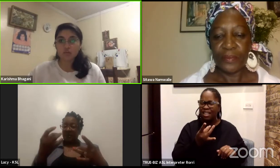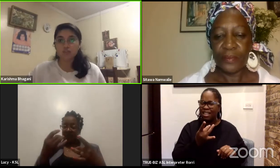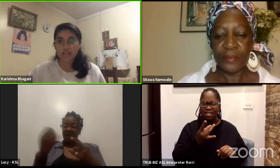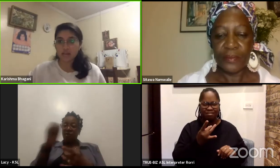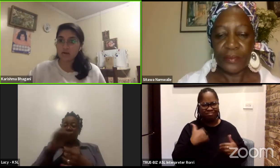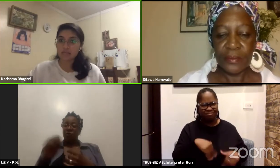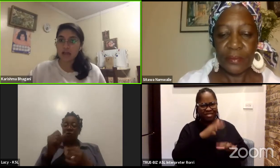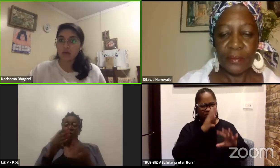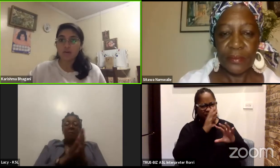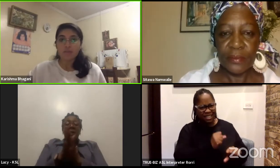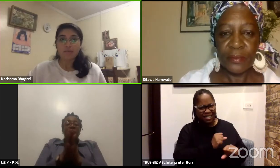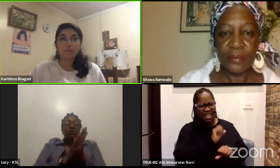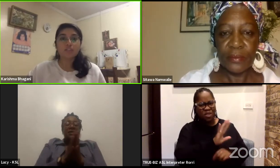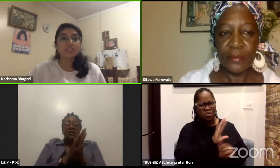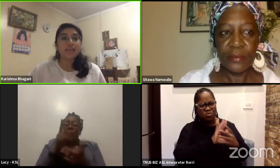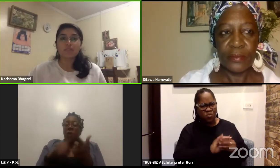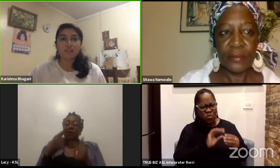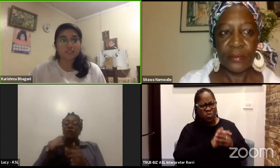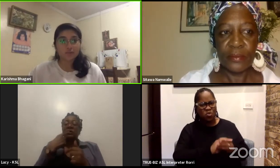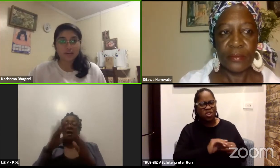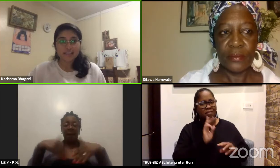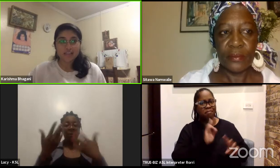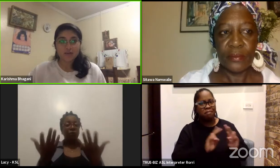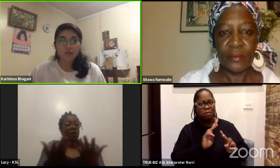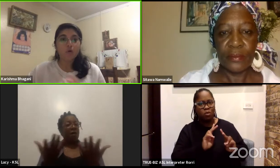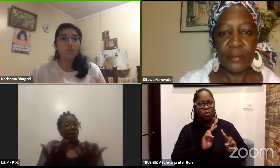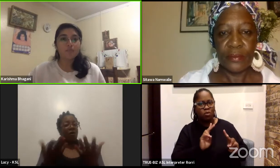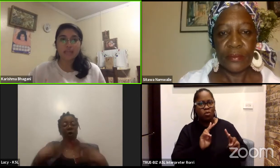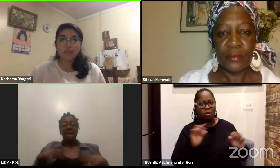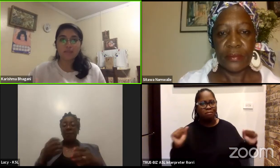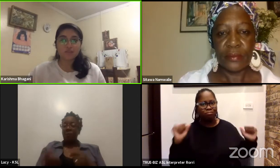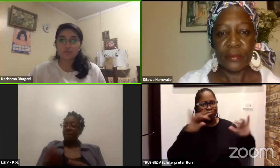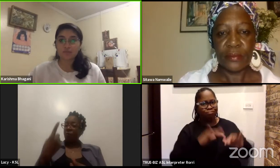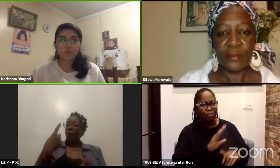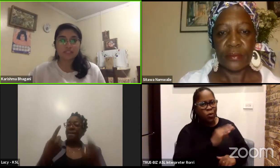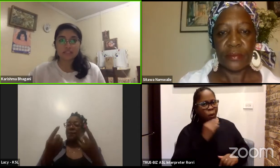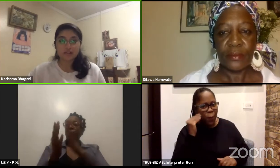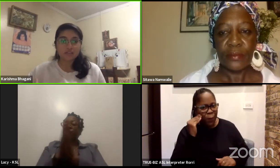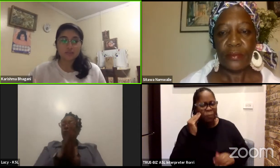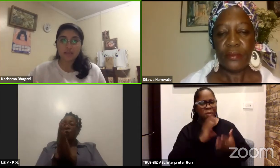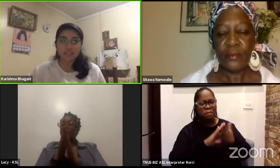what you said about how people just came with their stories and your home became this sort of repository of space